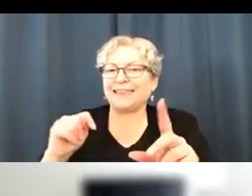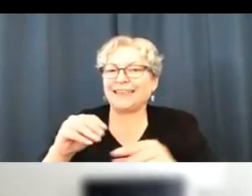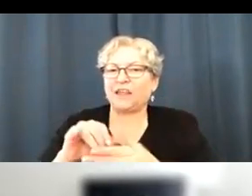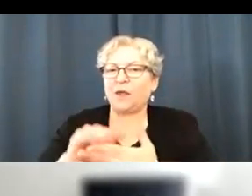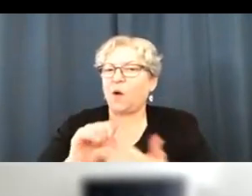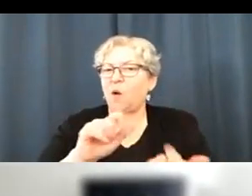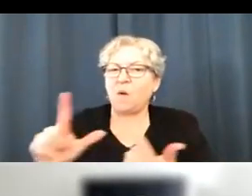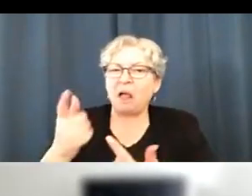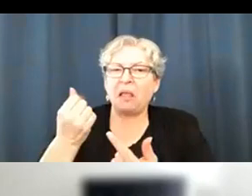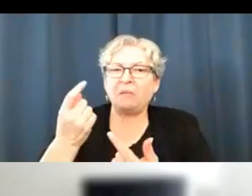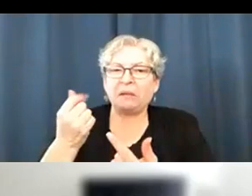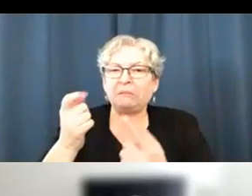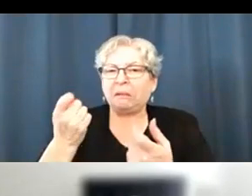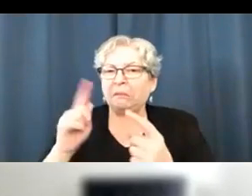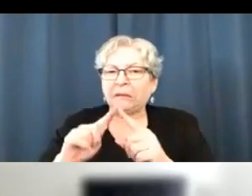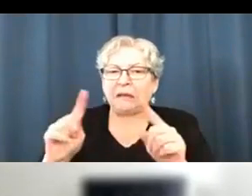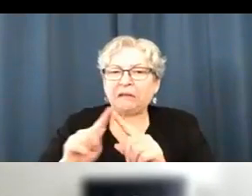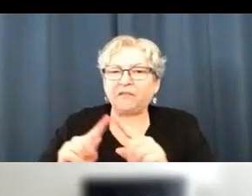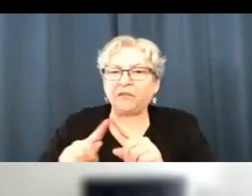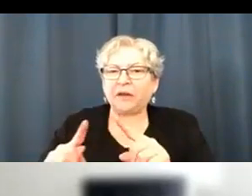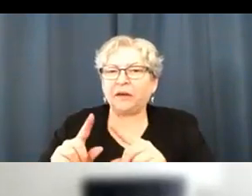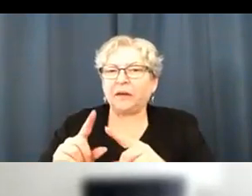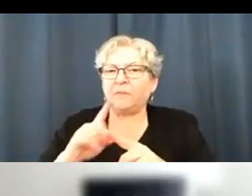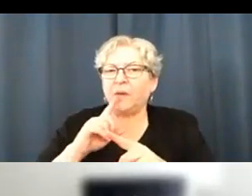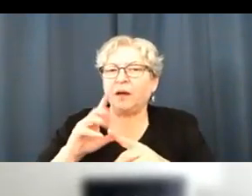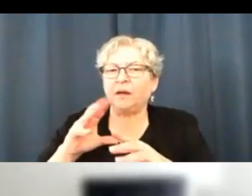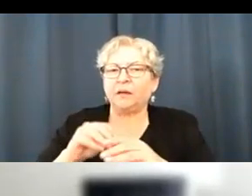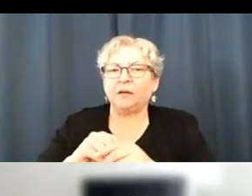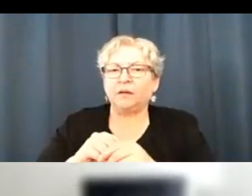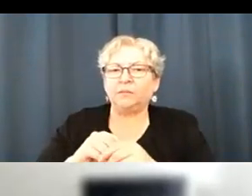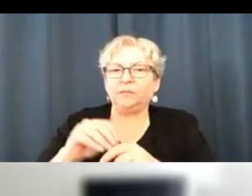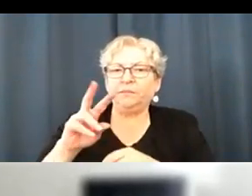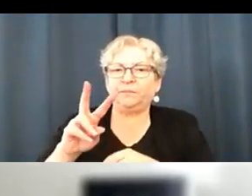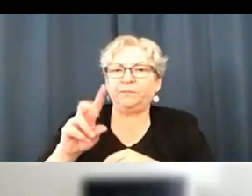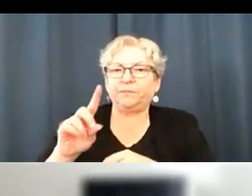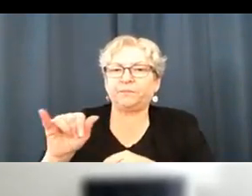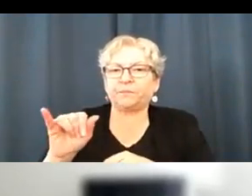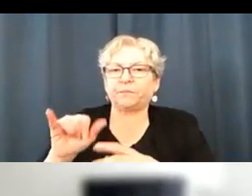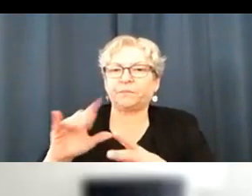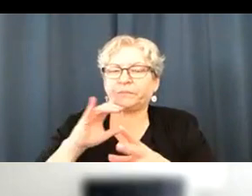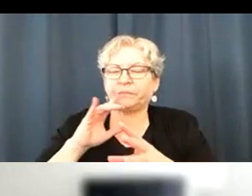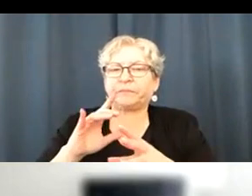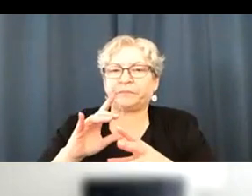a little bit differently, but for NVDA, it's called speech viewer and it pops up a little box that you can move around.